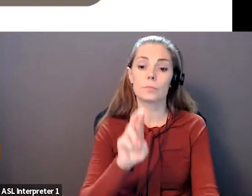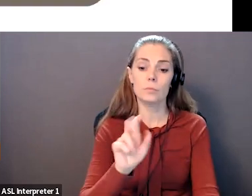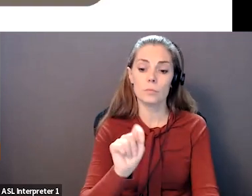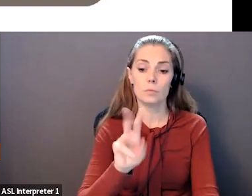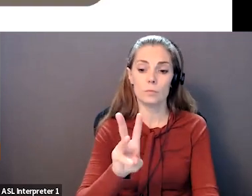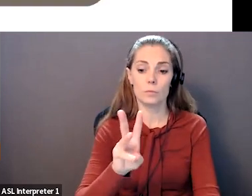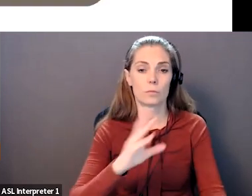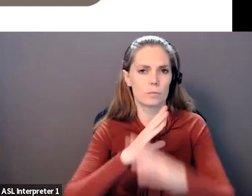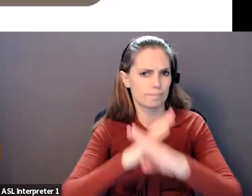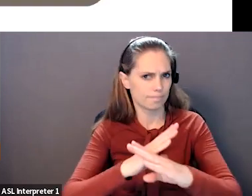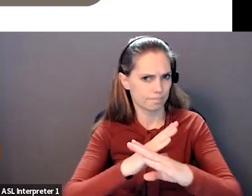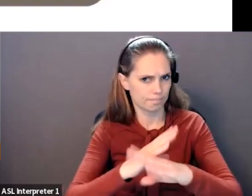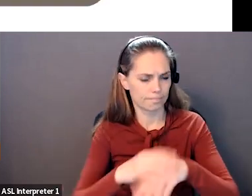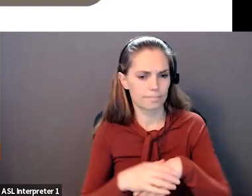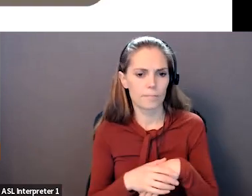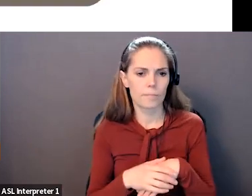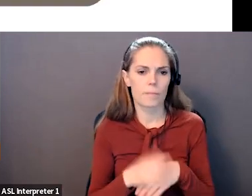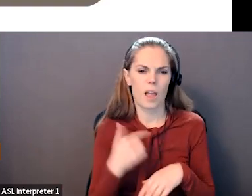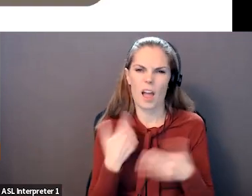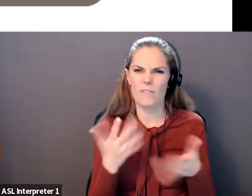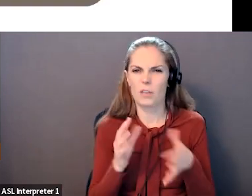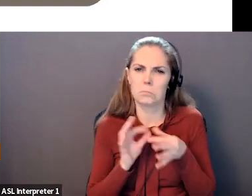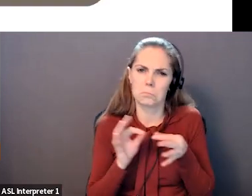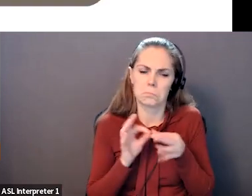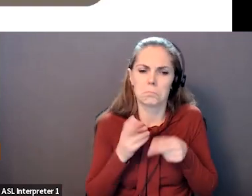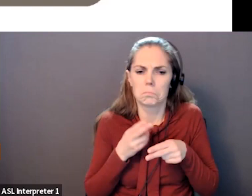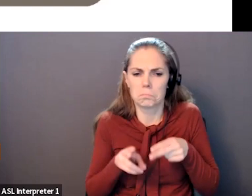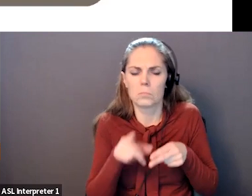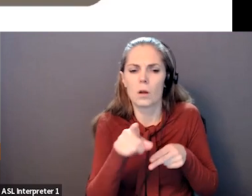the treatment provider skill and the nature of the treatment we've seen is critically important